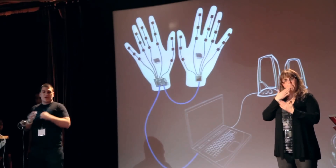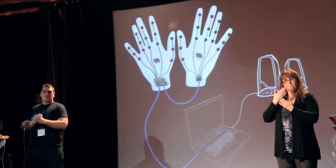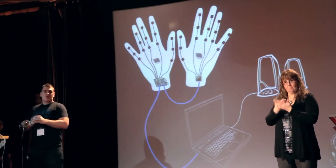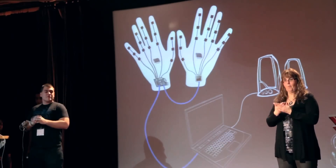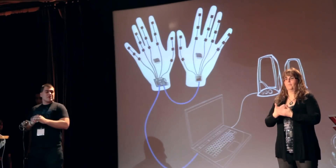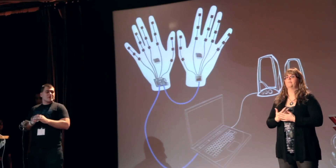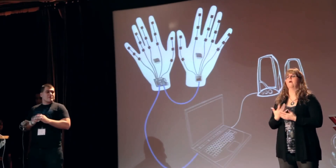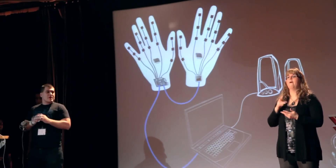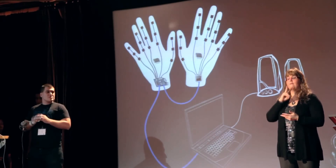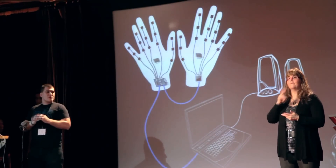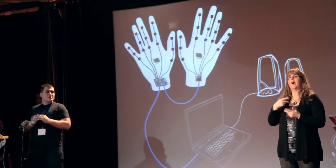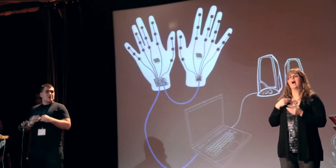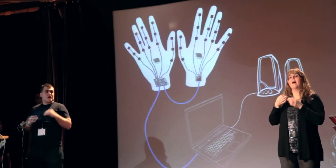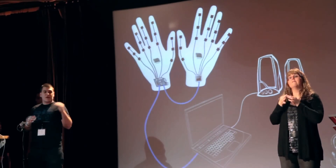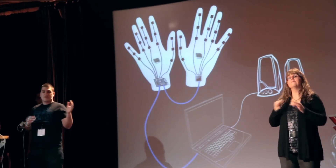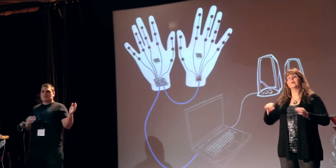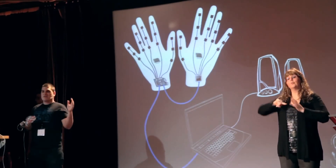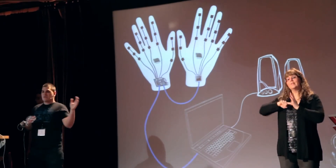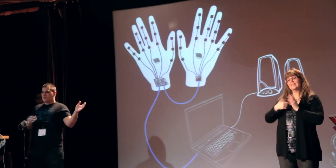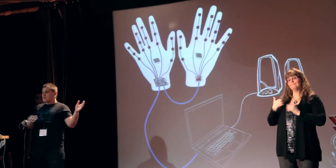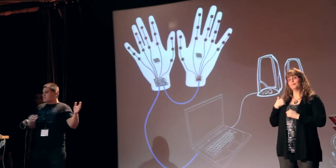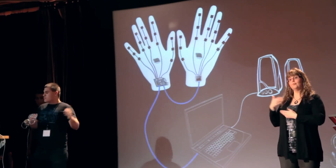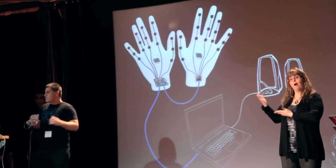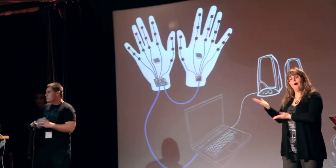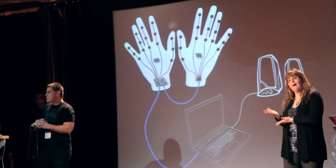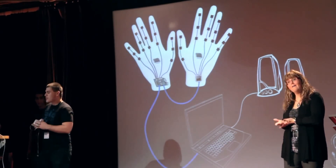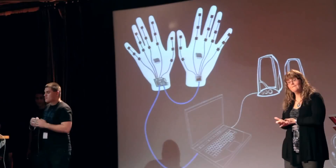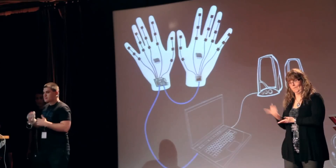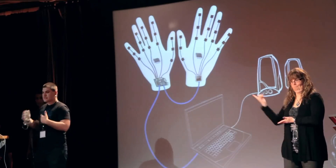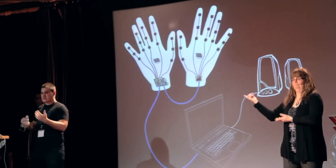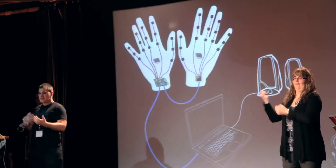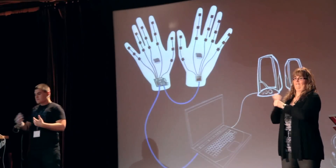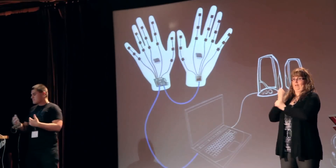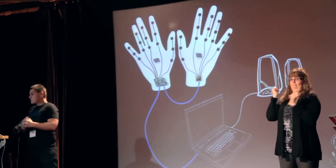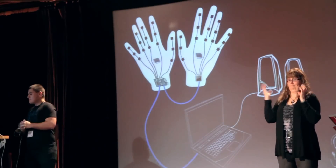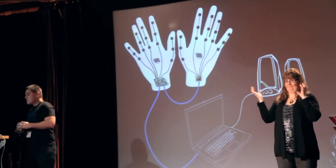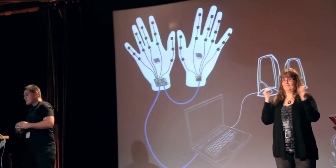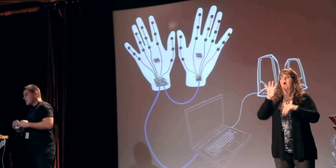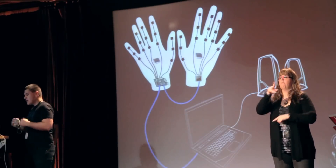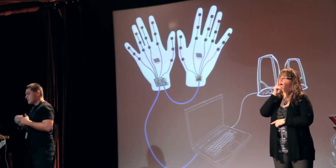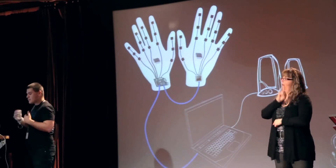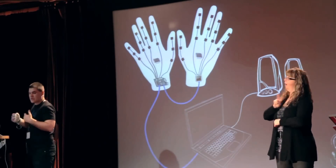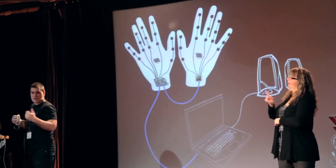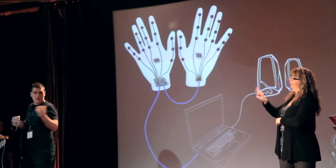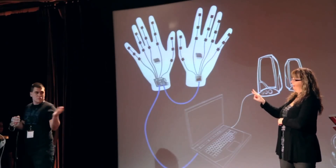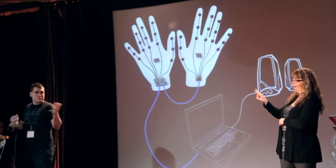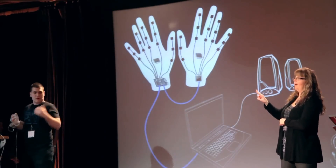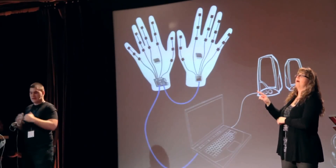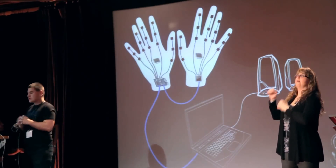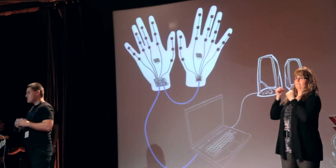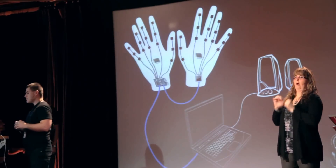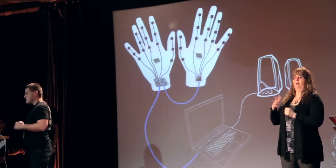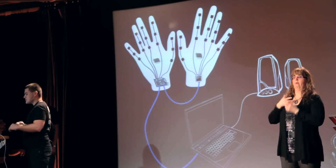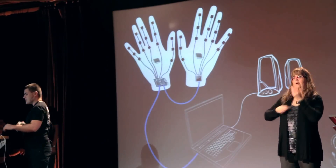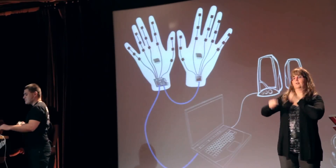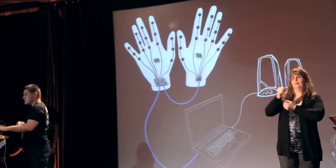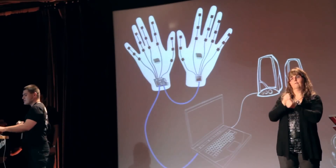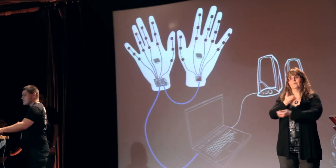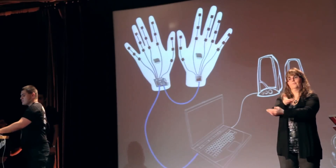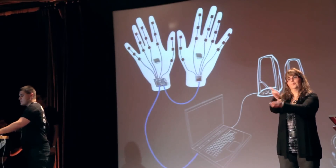I will translate Lina's opening words so that they may now be understood.